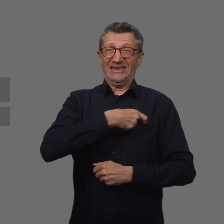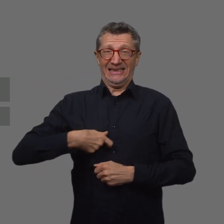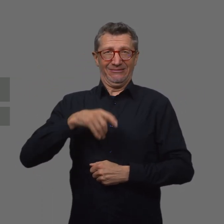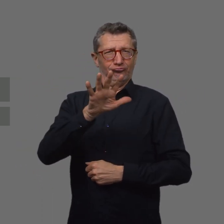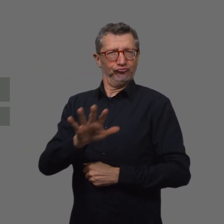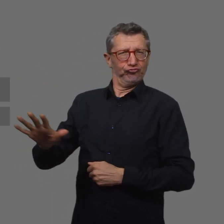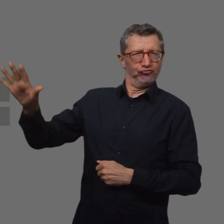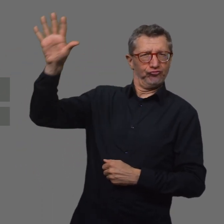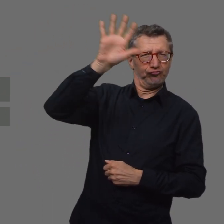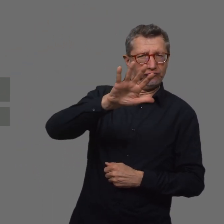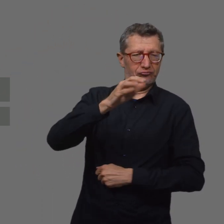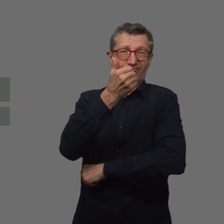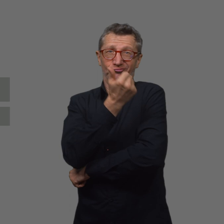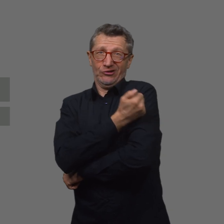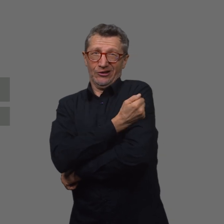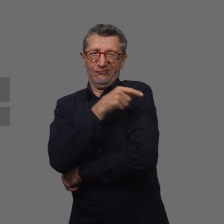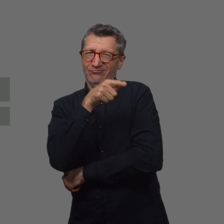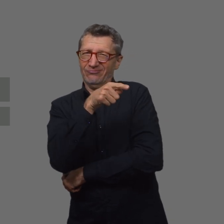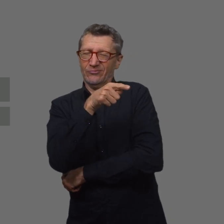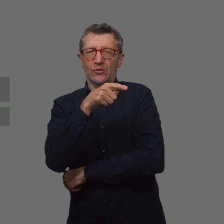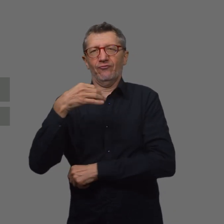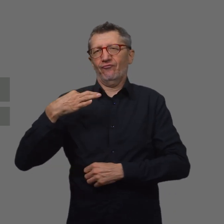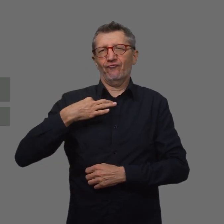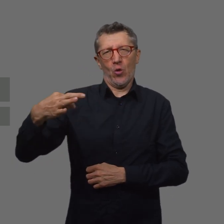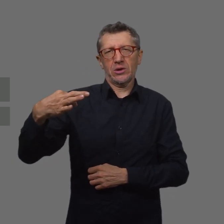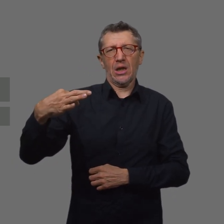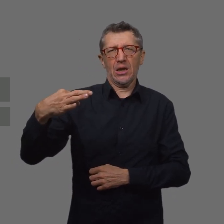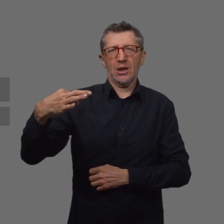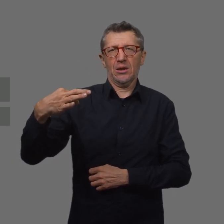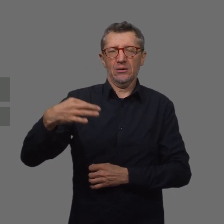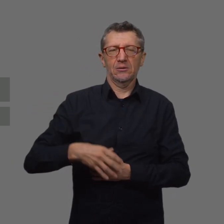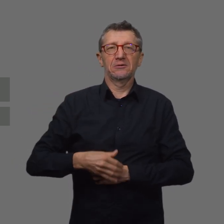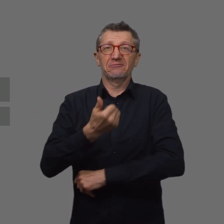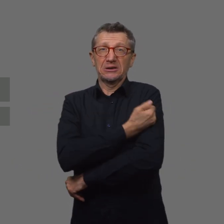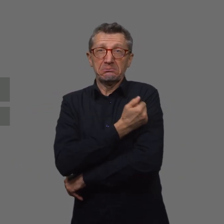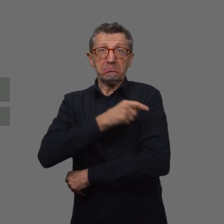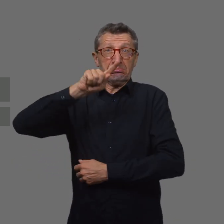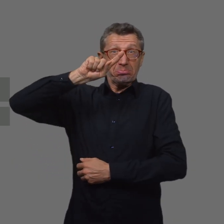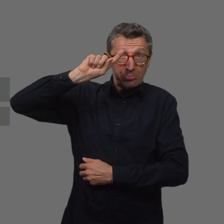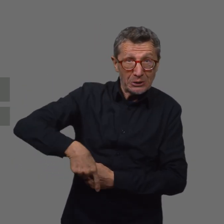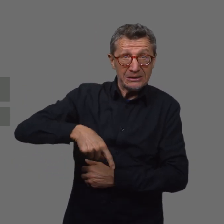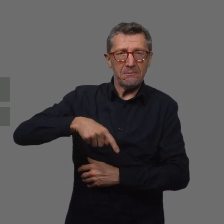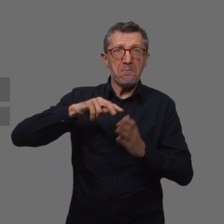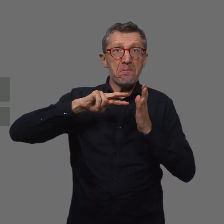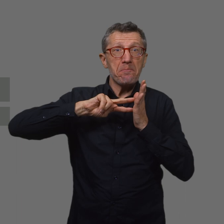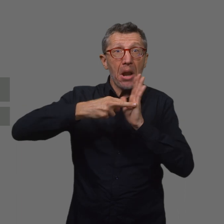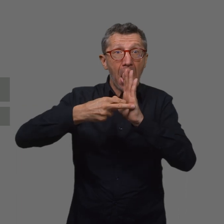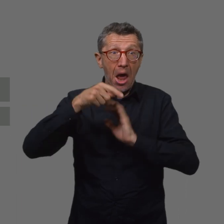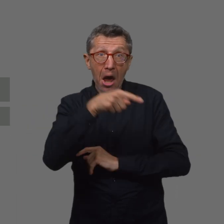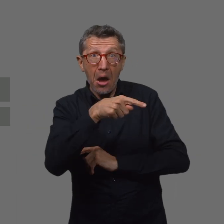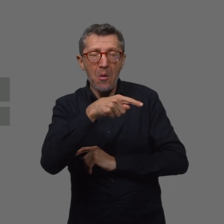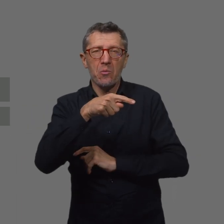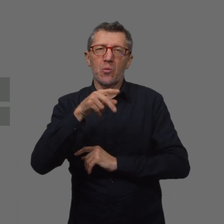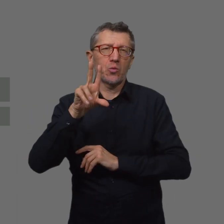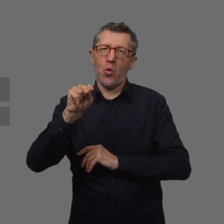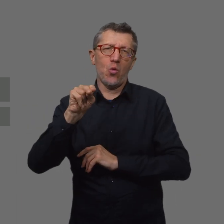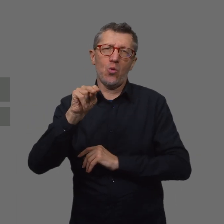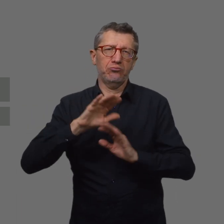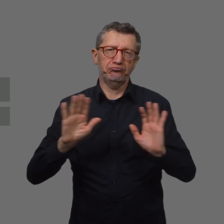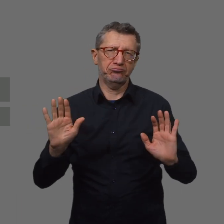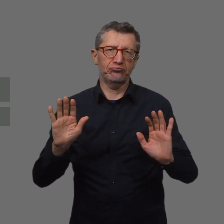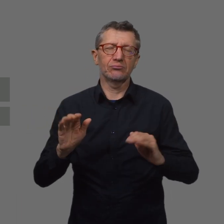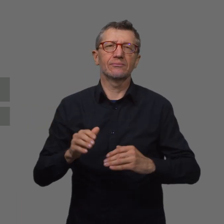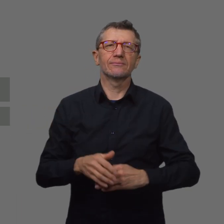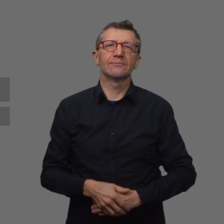Vaccination is voluntary in Switzerland. There are no plans to make it mandatory.